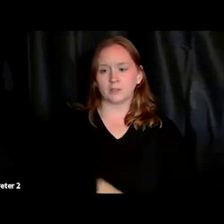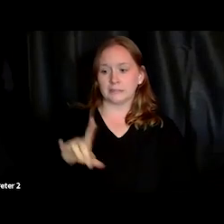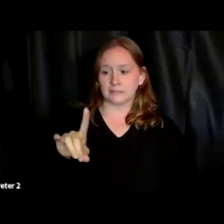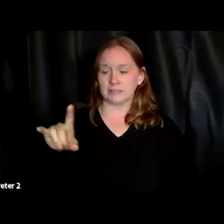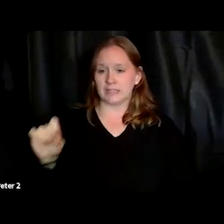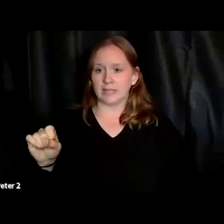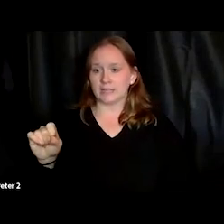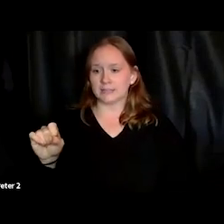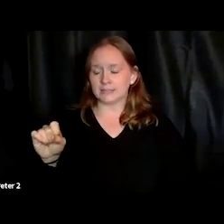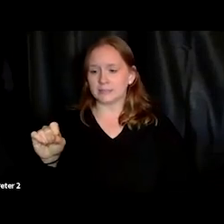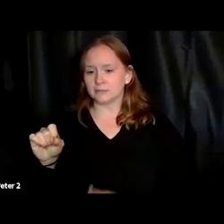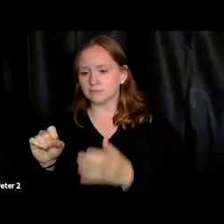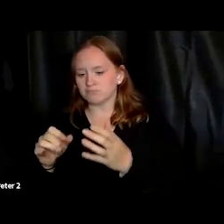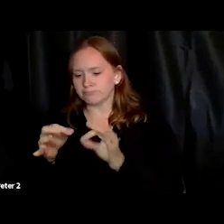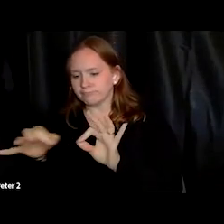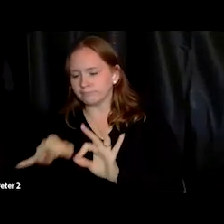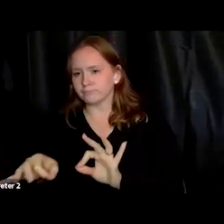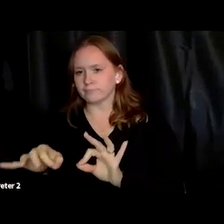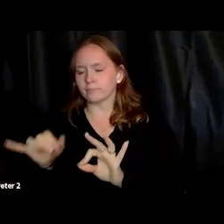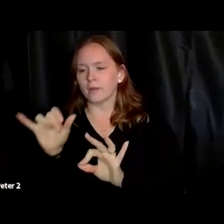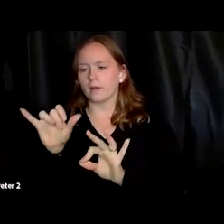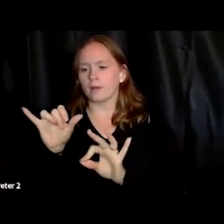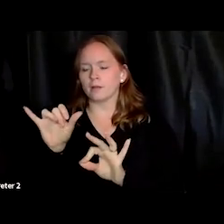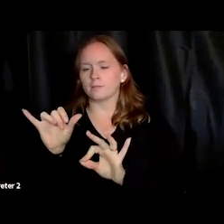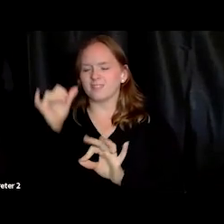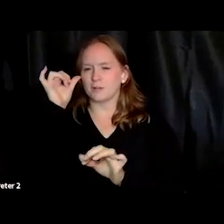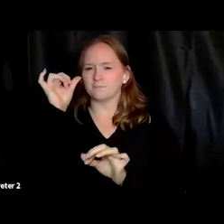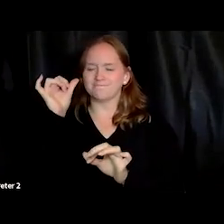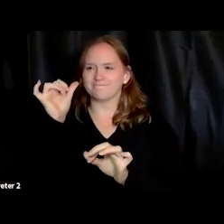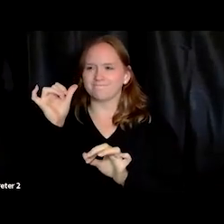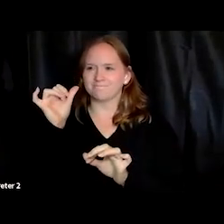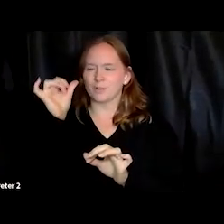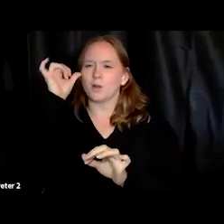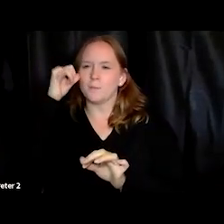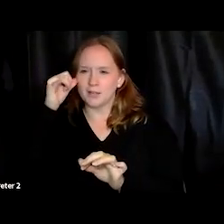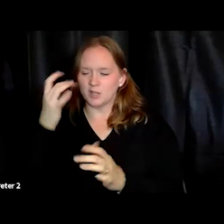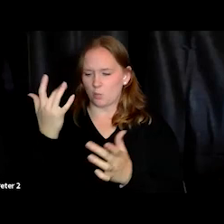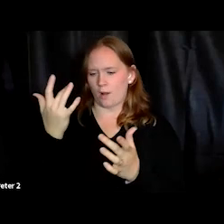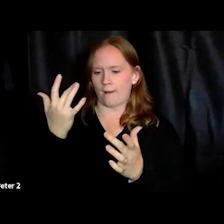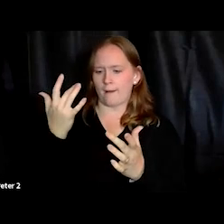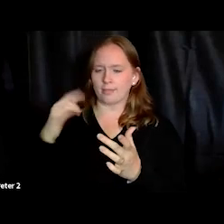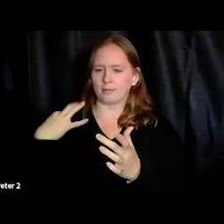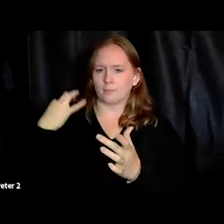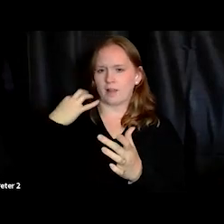about the why of why this person is applying for benefits. And as always, include a signature line